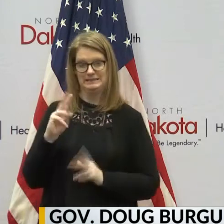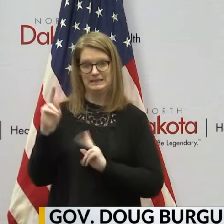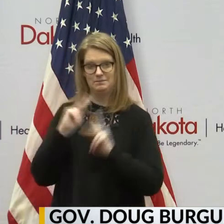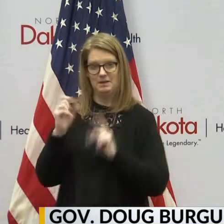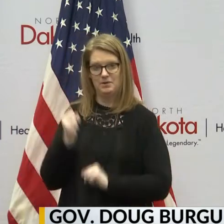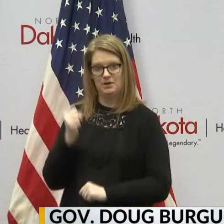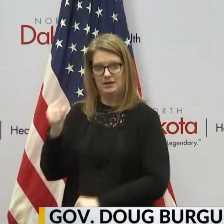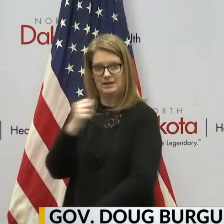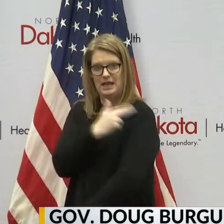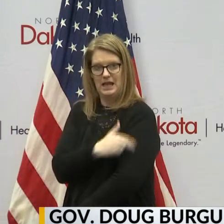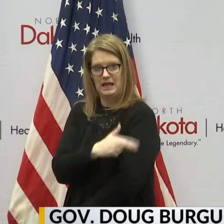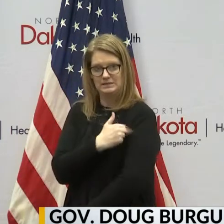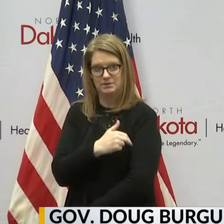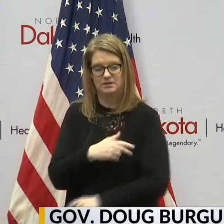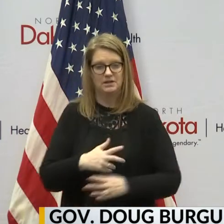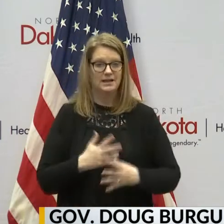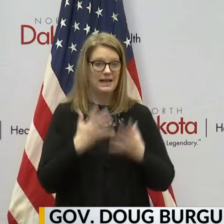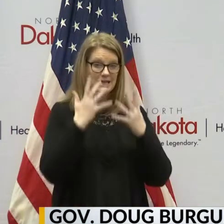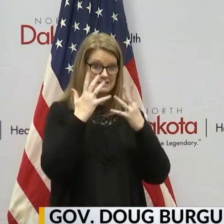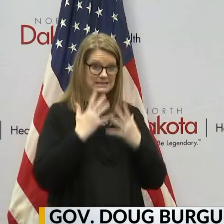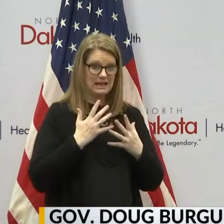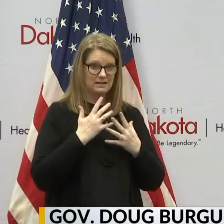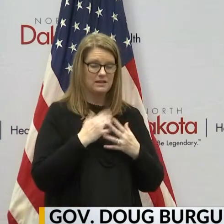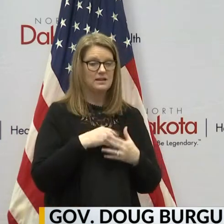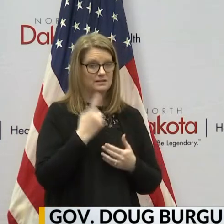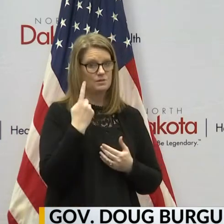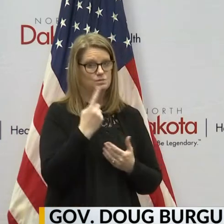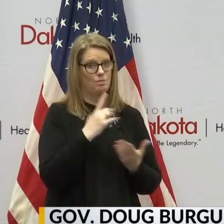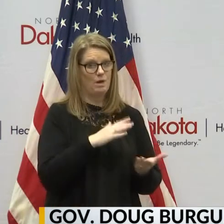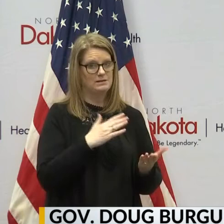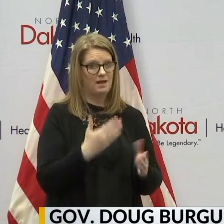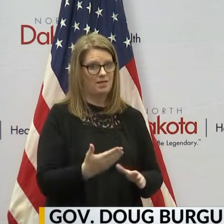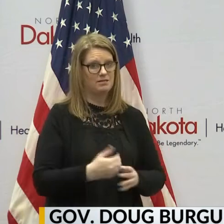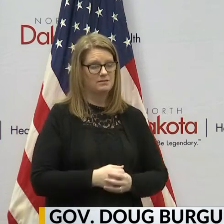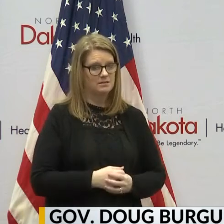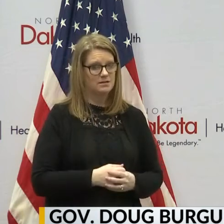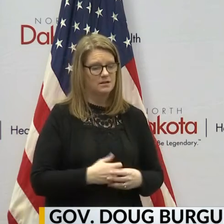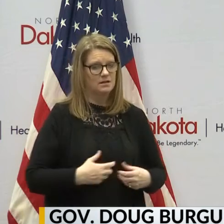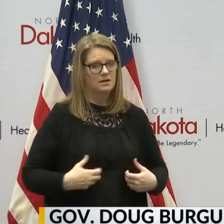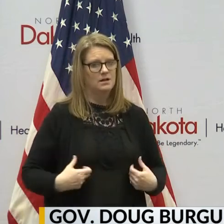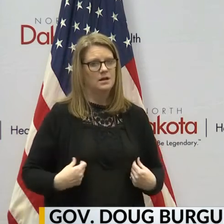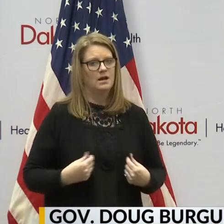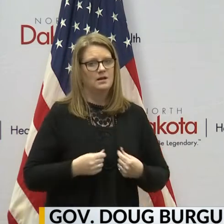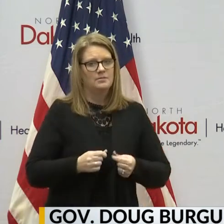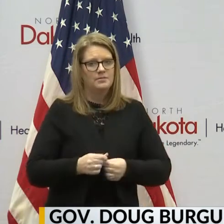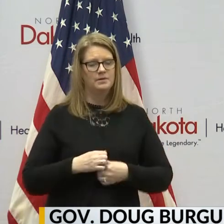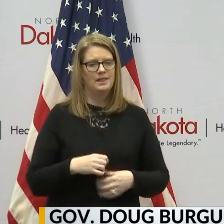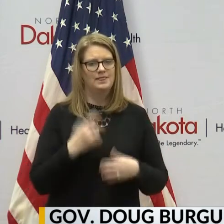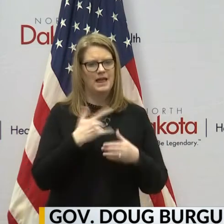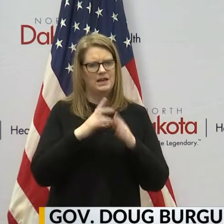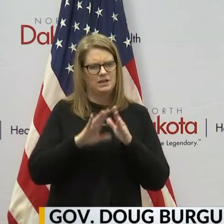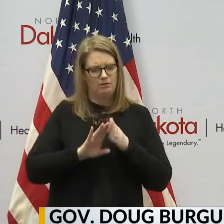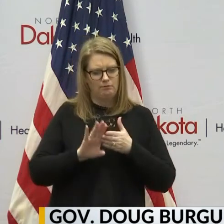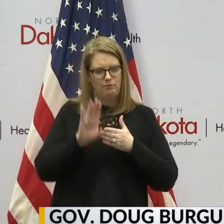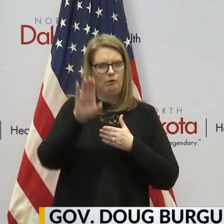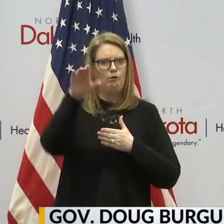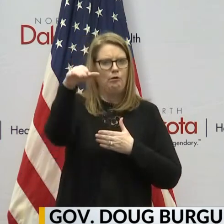IT IS ALSO THE HIGHEST PERCENTAGE OF PEOPLE THAT CAME BACK POSITIVE. TODAY 16 OF THOSE HAVE BEEN HOSPITALIZED AS WE REPORTED SADLY YESTERDAY, WE HAD ONE DEATH.